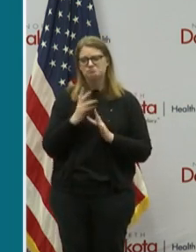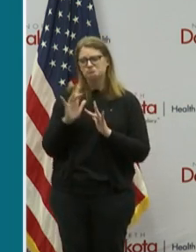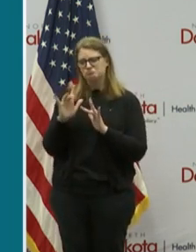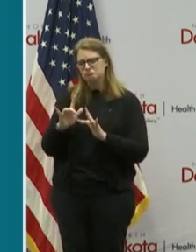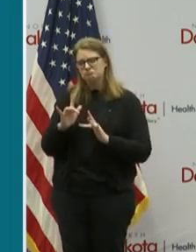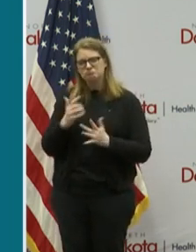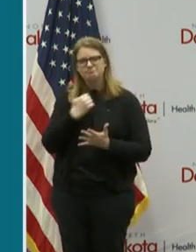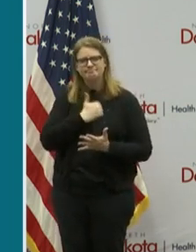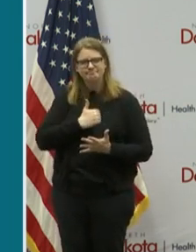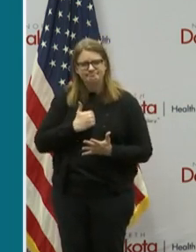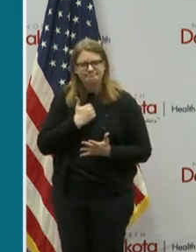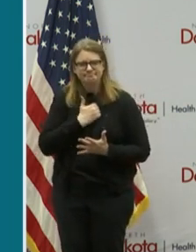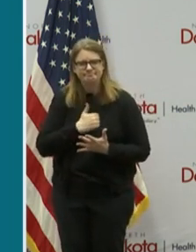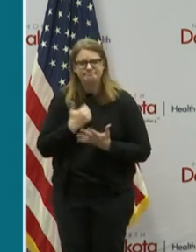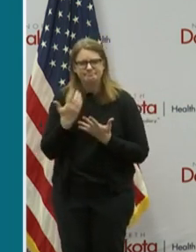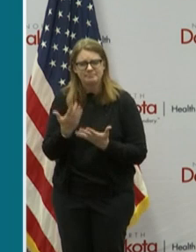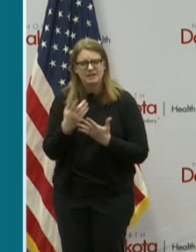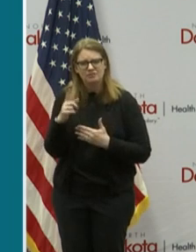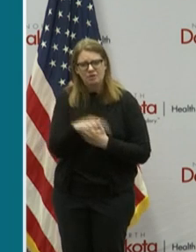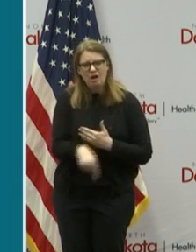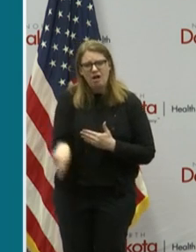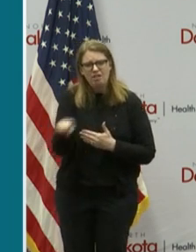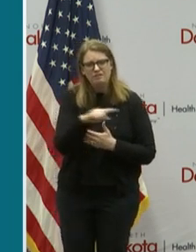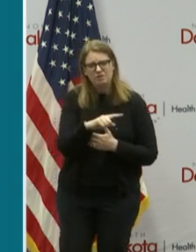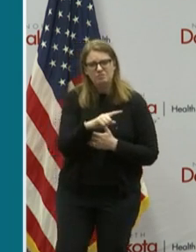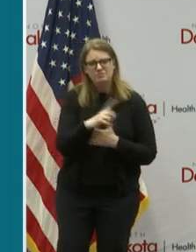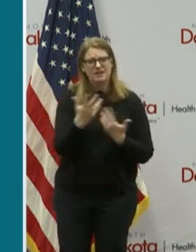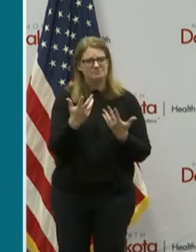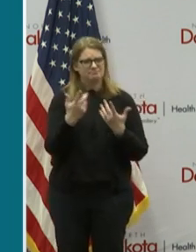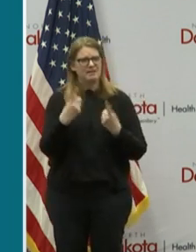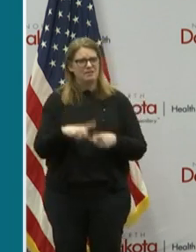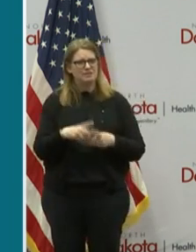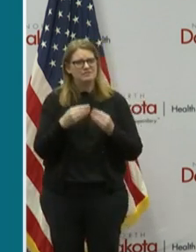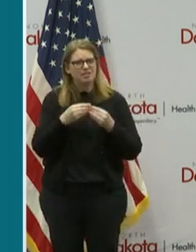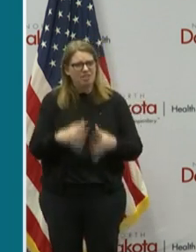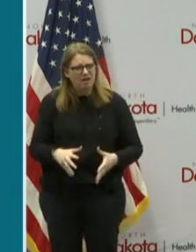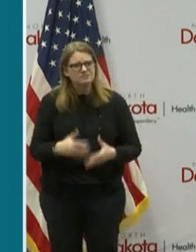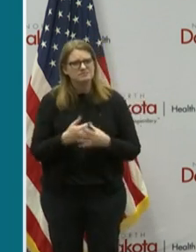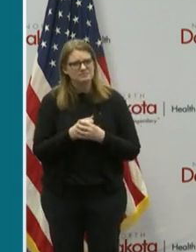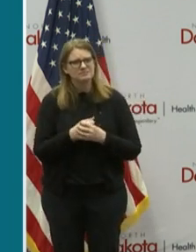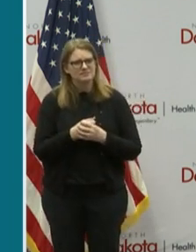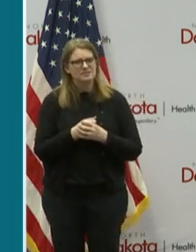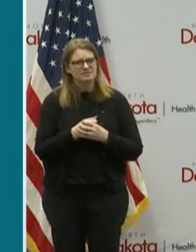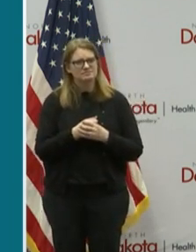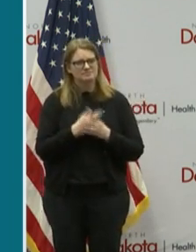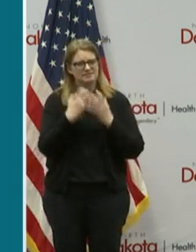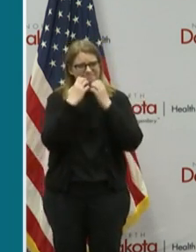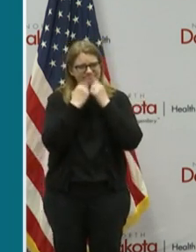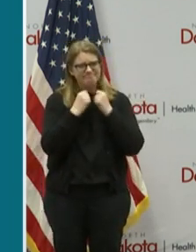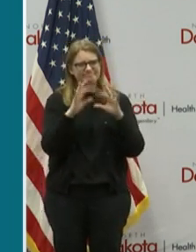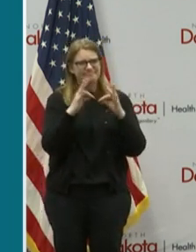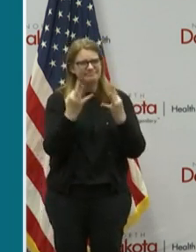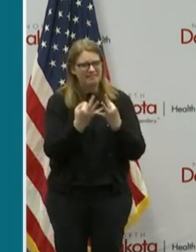A GRANDPARENTS AND OUR DEEPEST SYMPATHIES. AND OUR CONDOLENCES TO THE